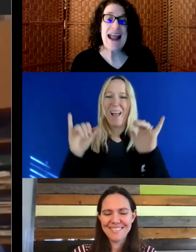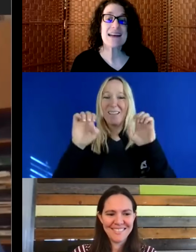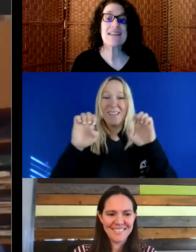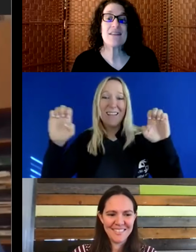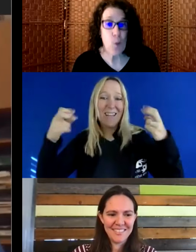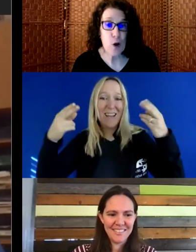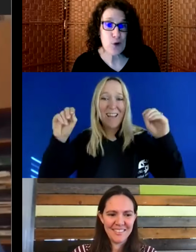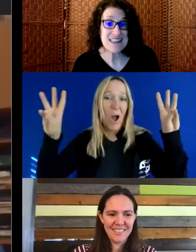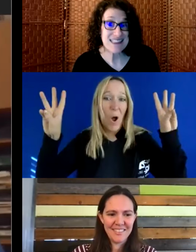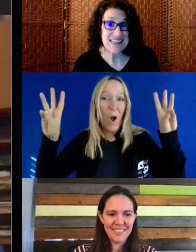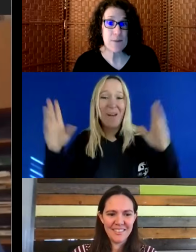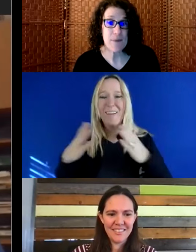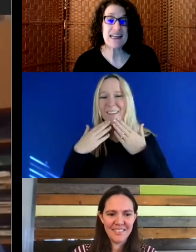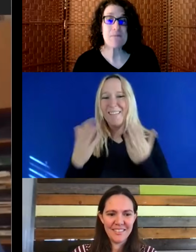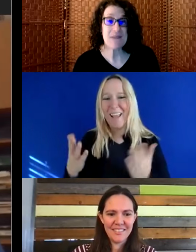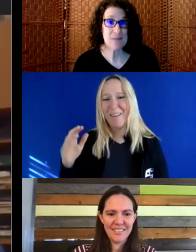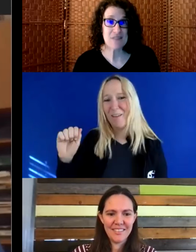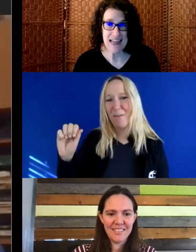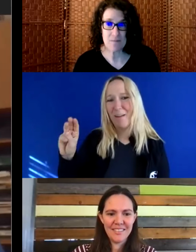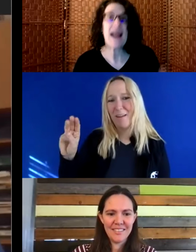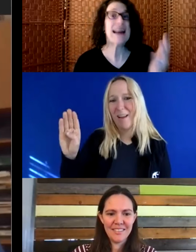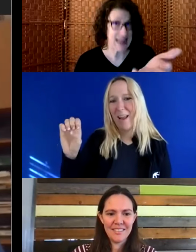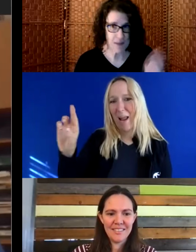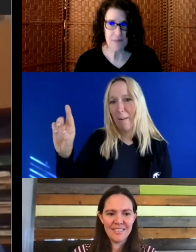and the WordPress Accessibility Meetup team, and Emma.